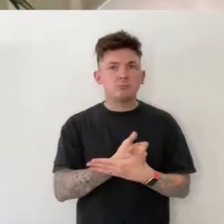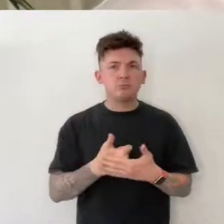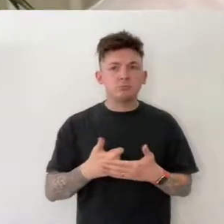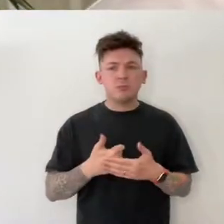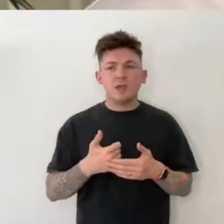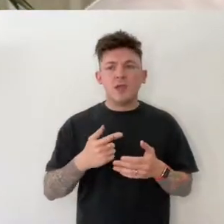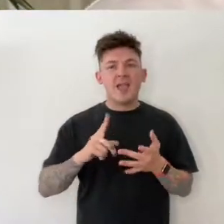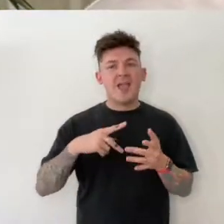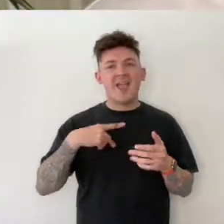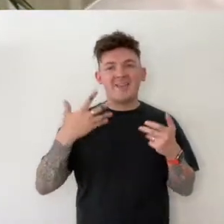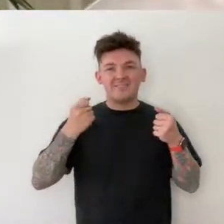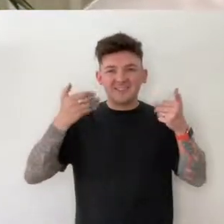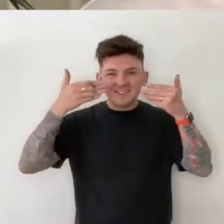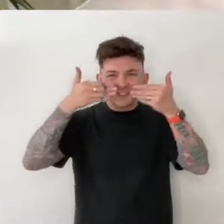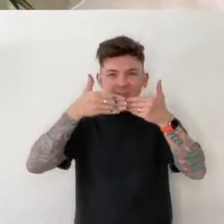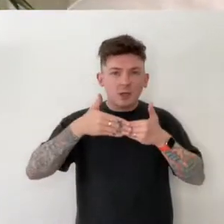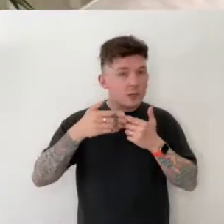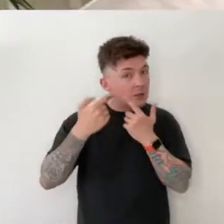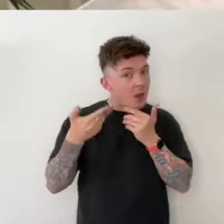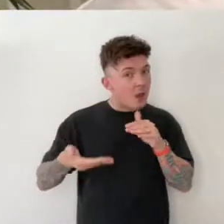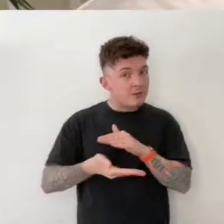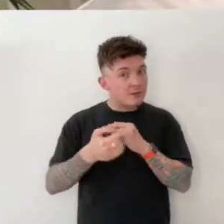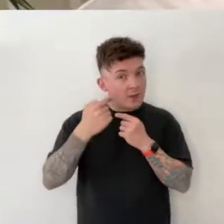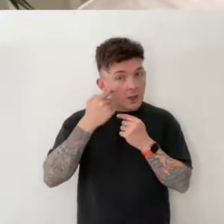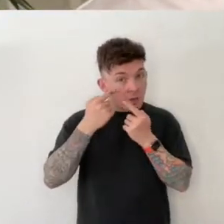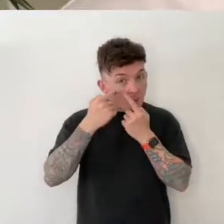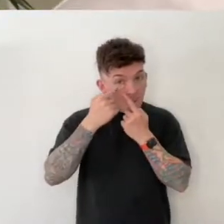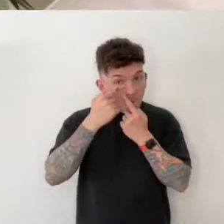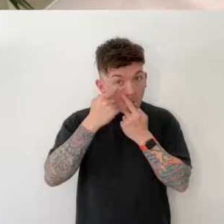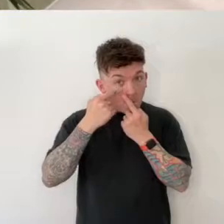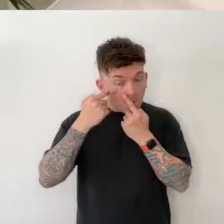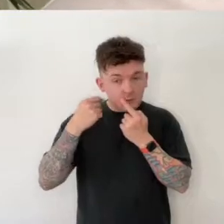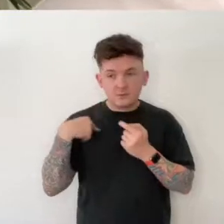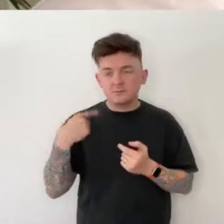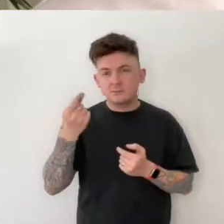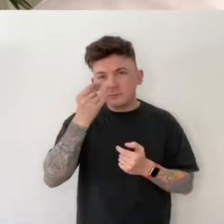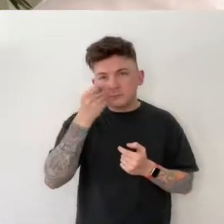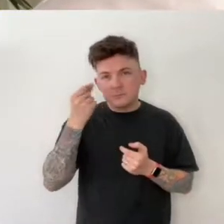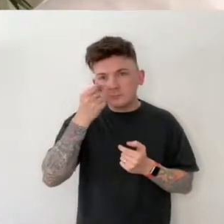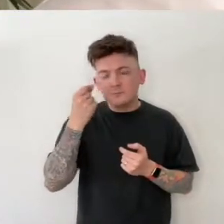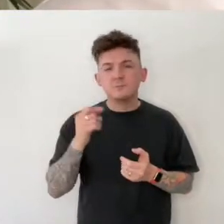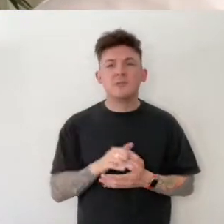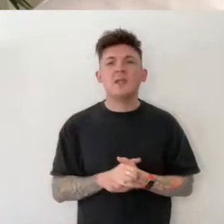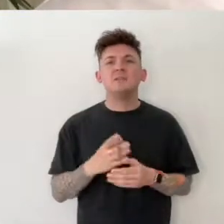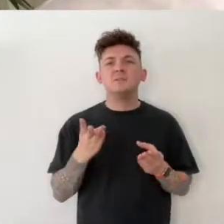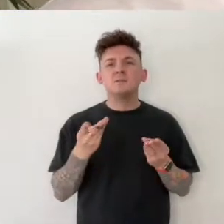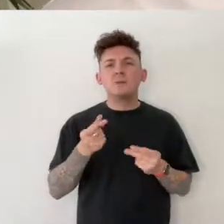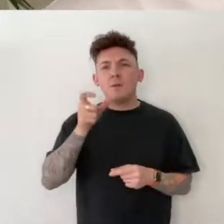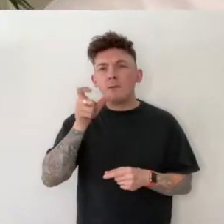the darker area under my eye. a lot of people will use like a a lipstick, yeah an orange